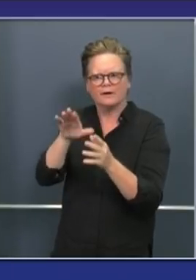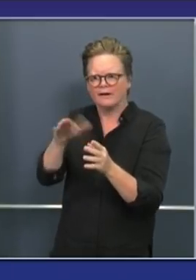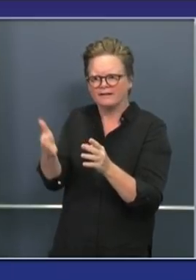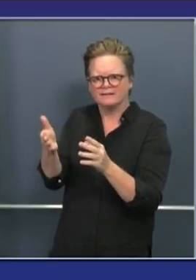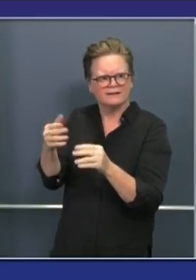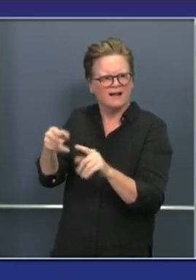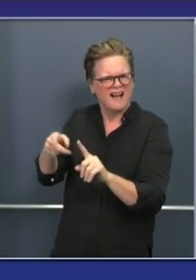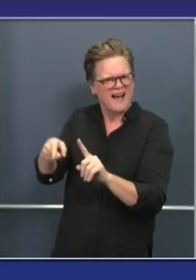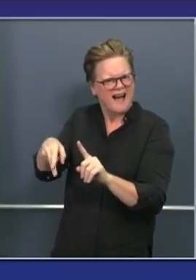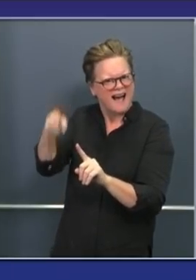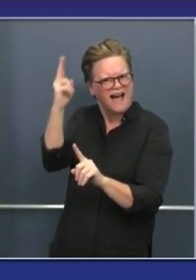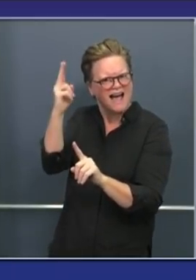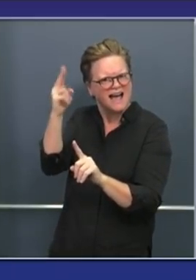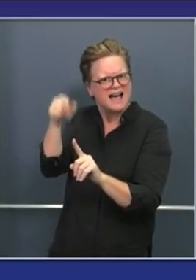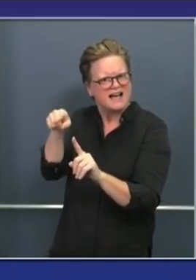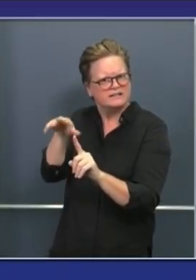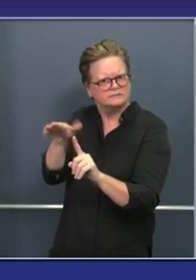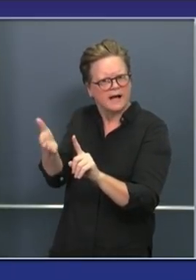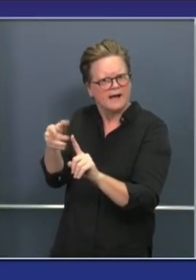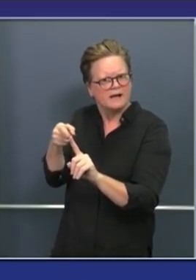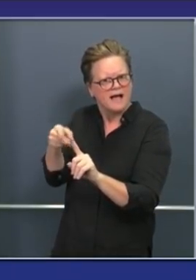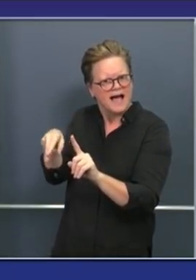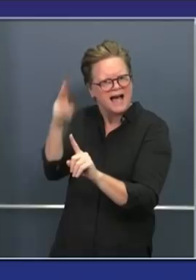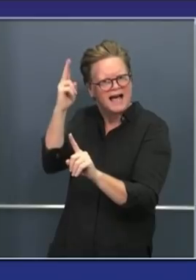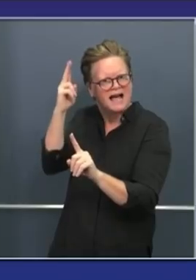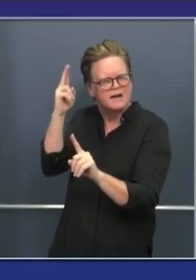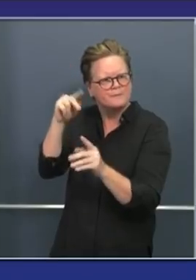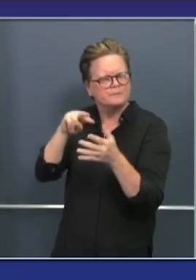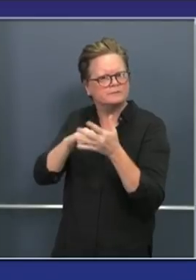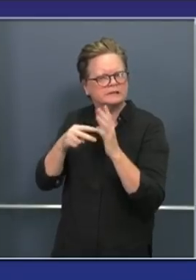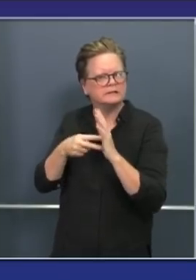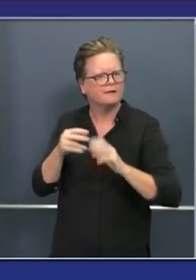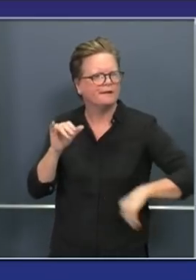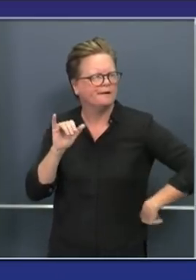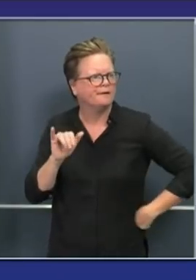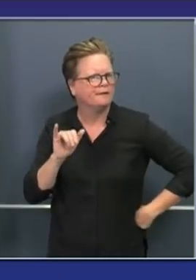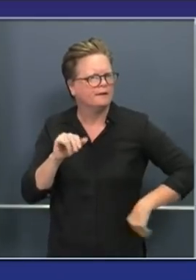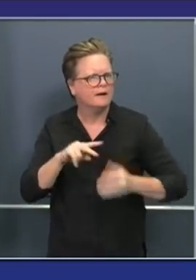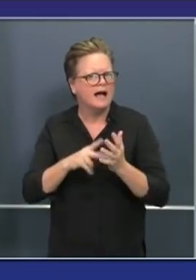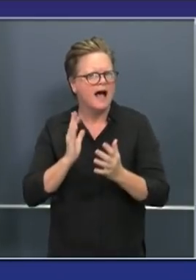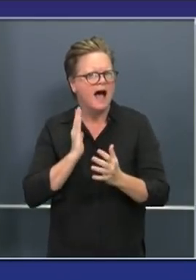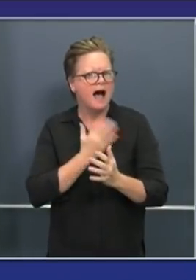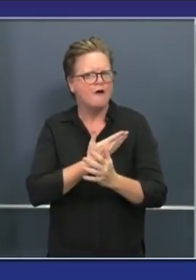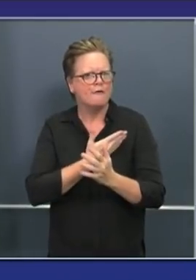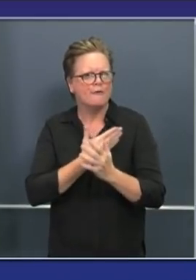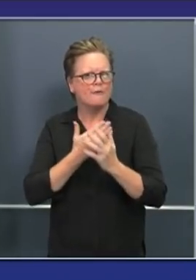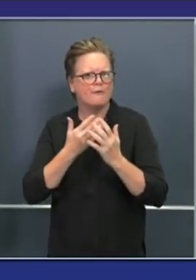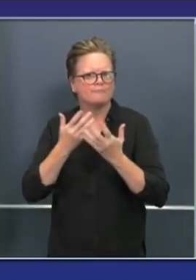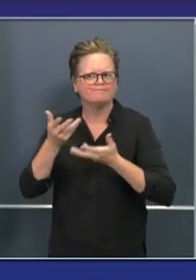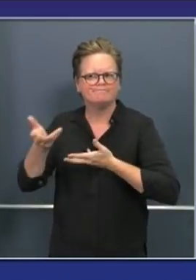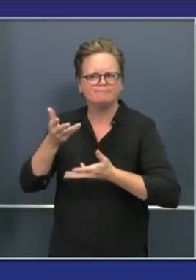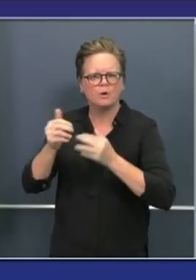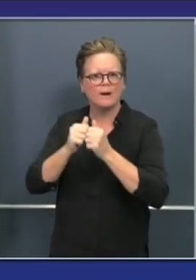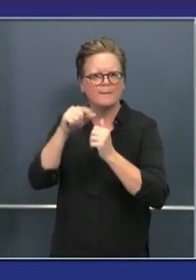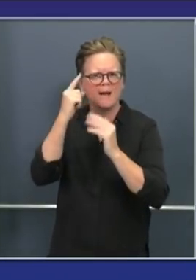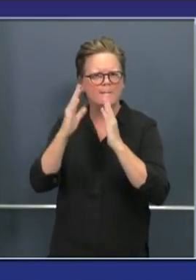THROUGHOUT CALIFORNIA. AND, AGAIN, THIS REQUIRES US TO LOOK CLOSELY AND WORK WITH THE